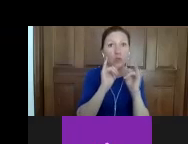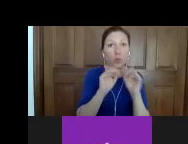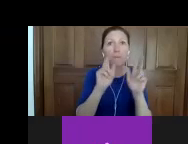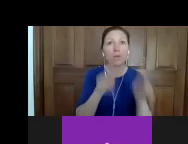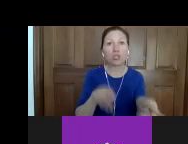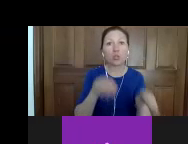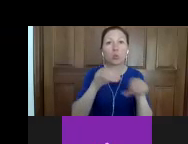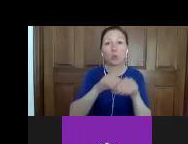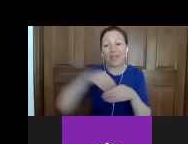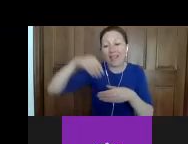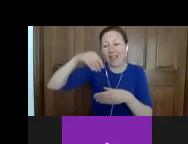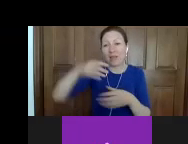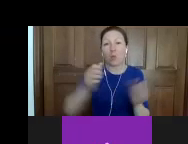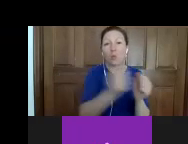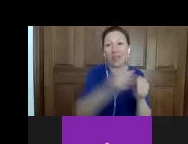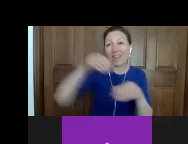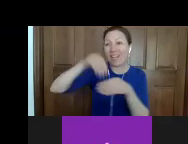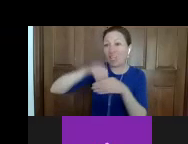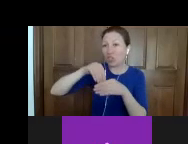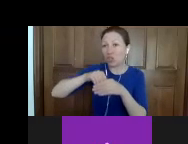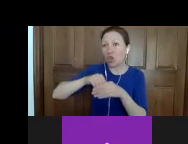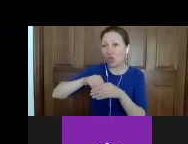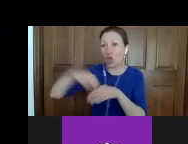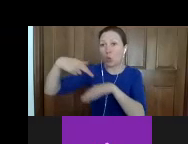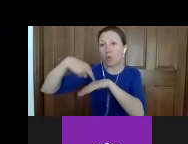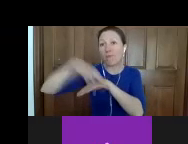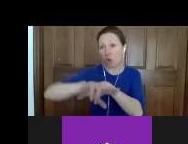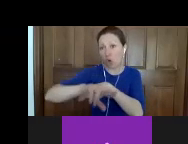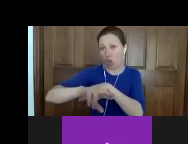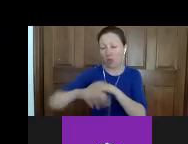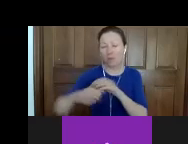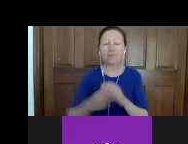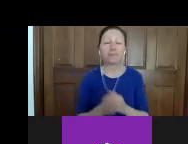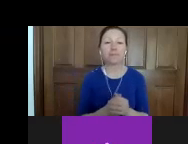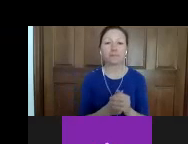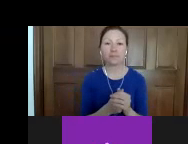if you have a disability and you have a able bodied person advocating for you, you're more